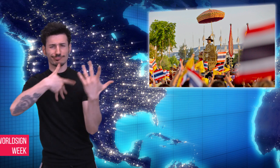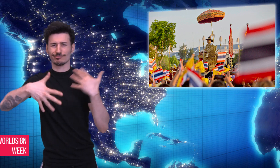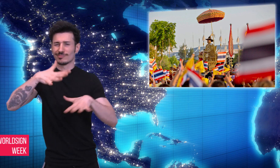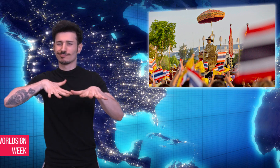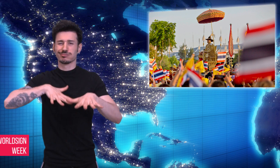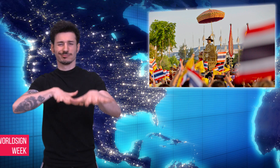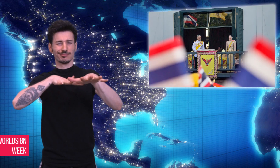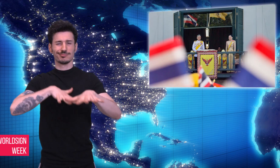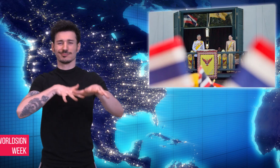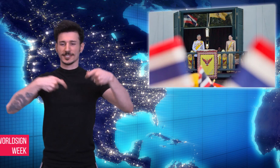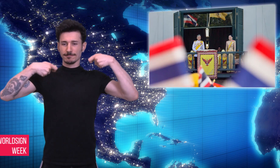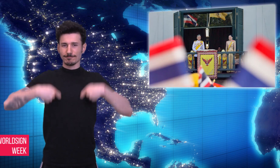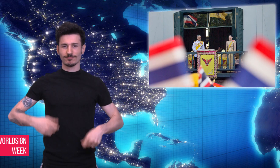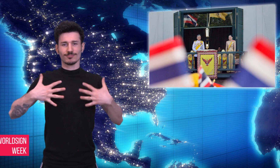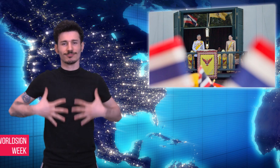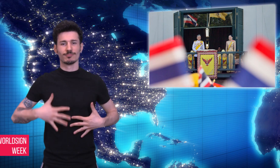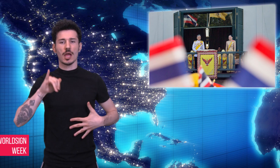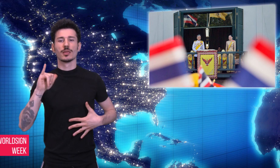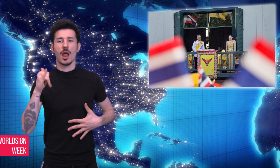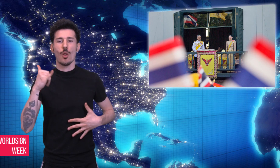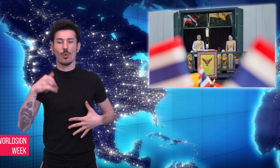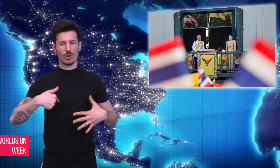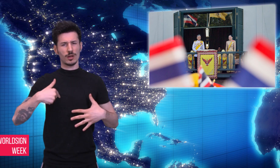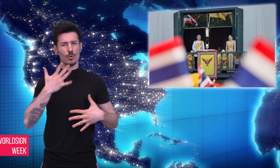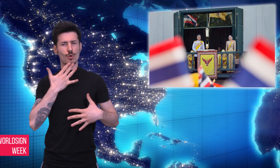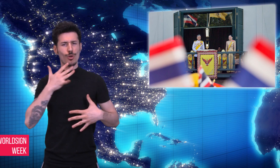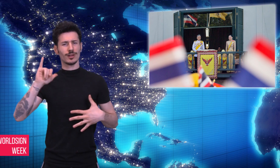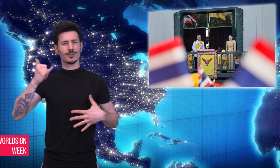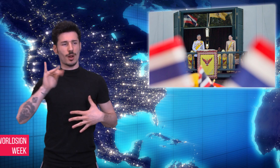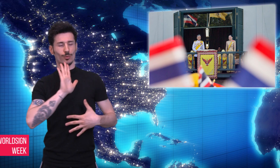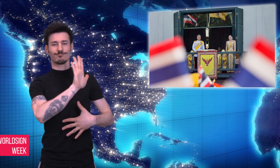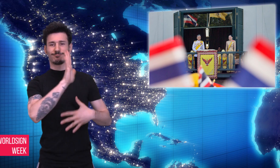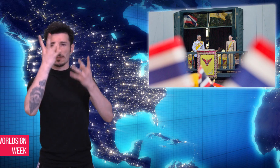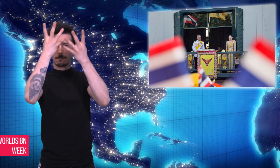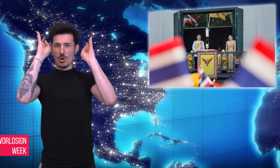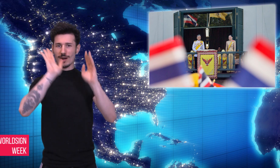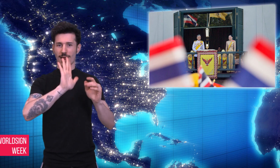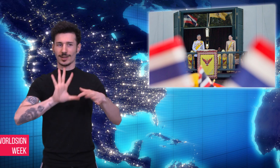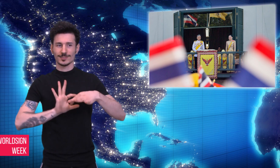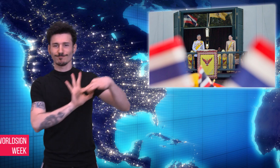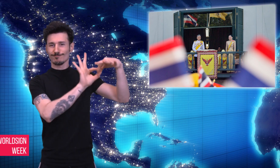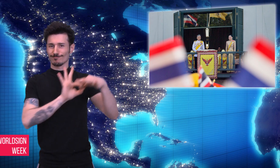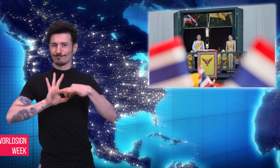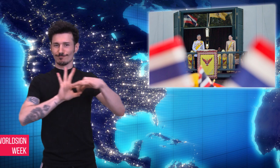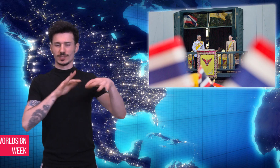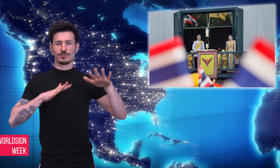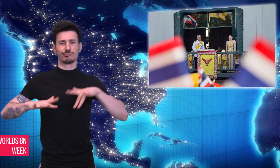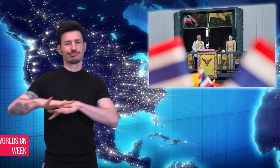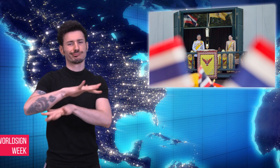thousands of Thais from watching the procession wearing yellow that is